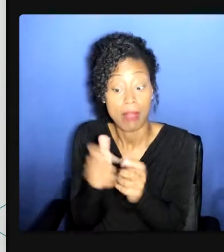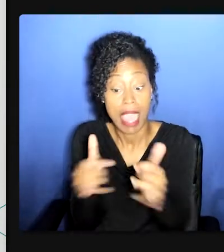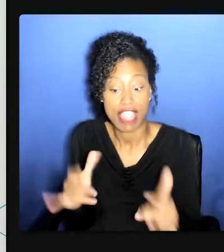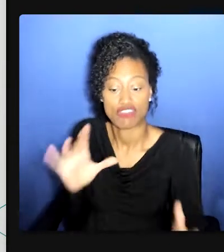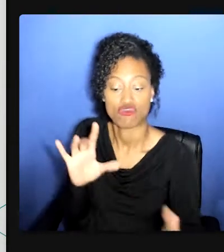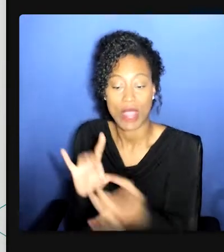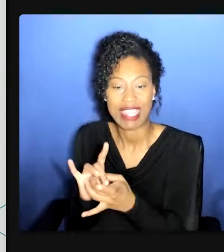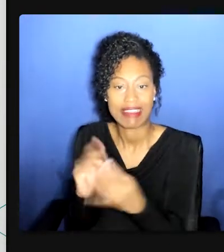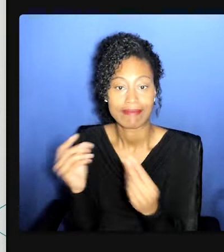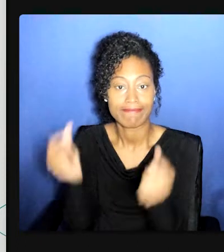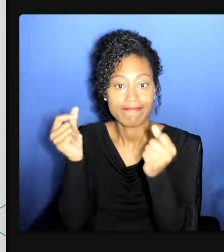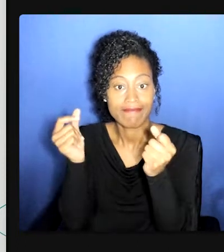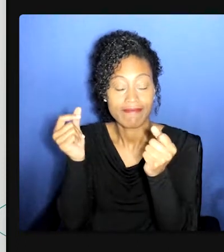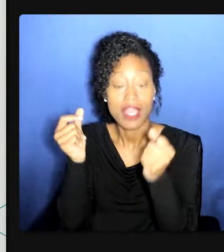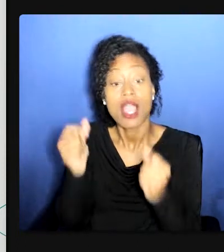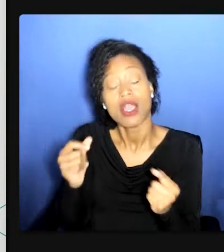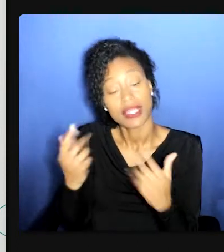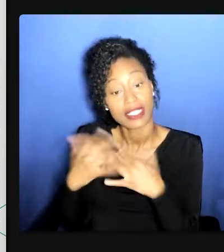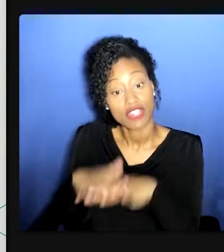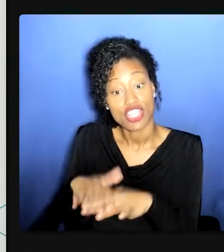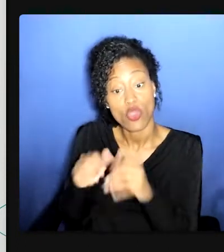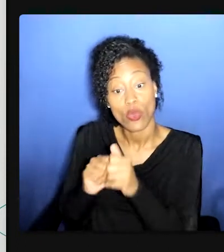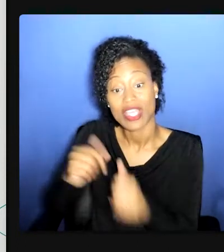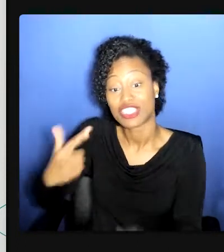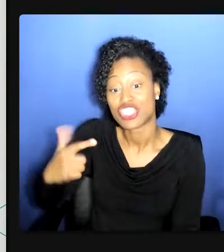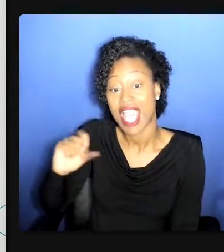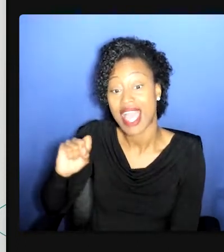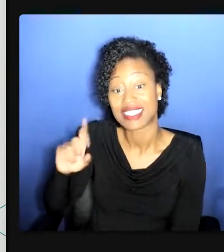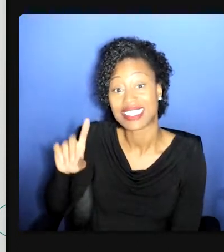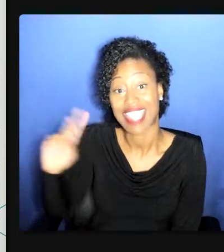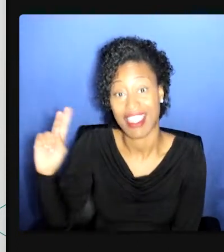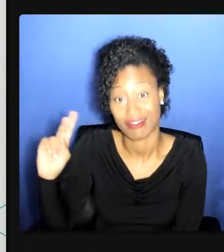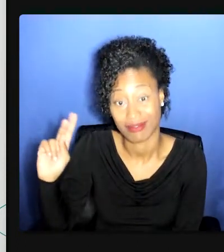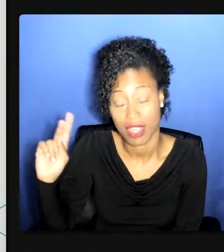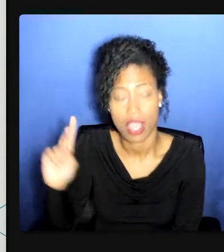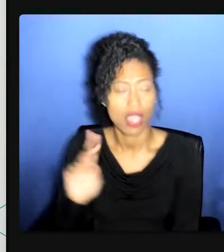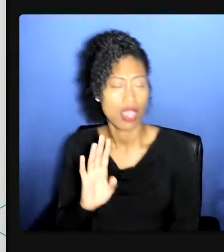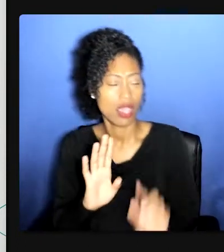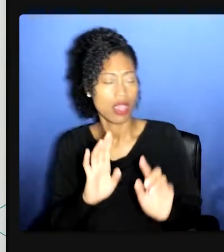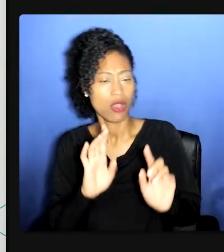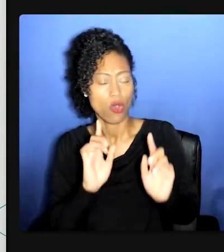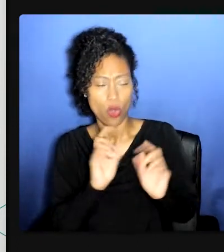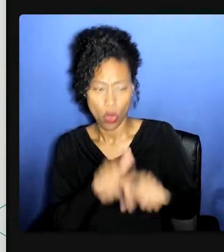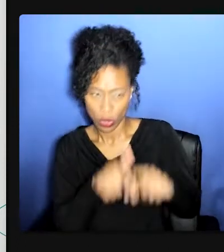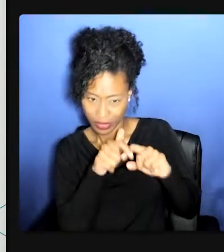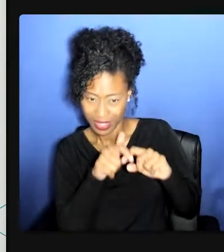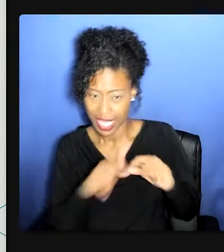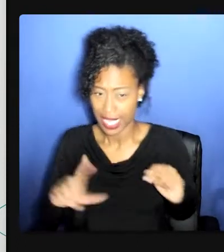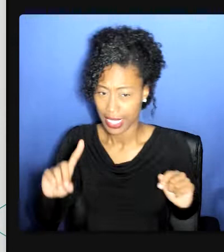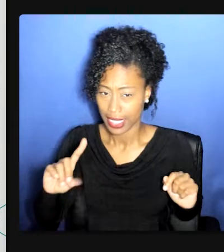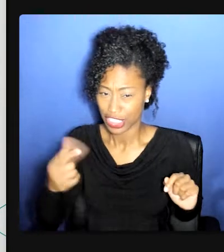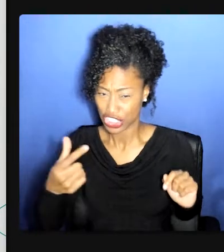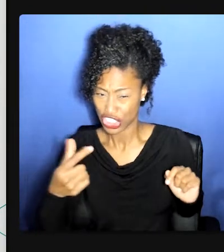Keep in mind that game servers need to be integrated with GSDK. [Rachel] Quick pause: what is the GSDK?